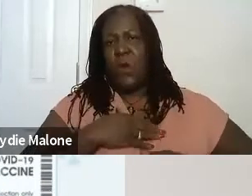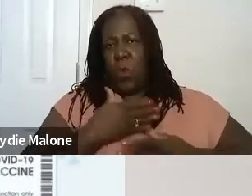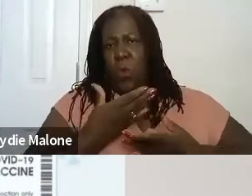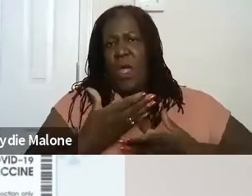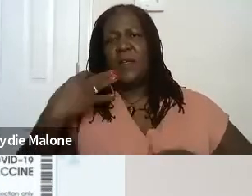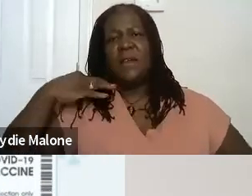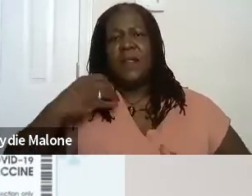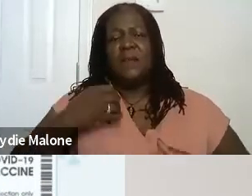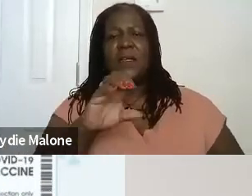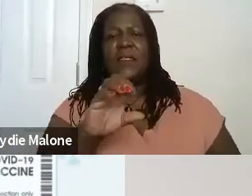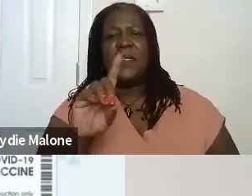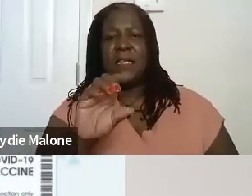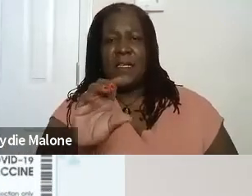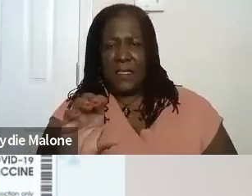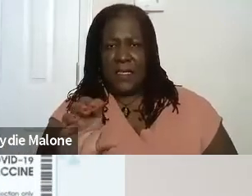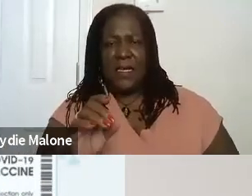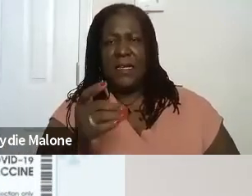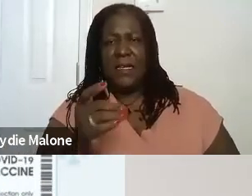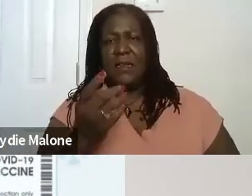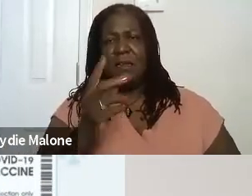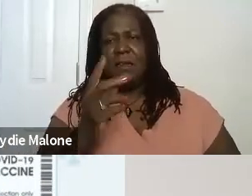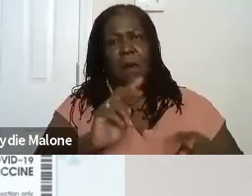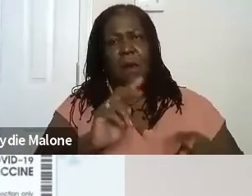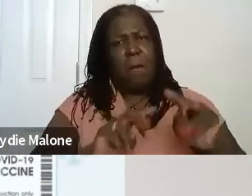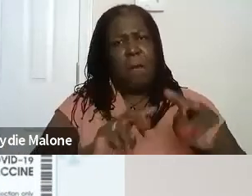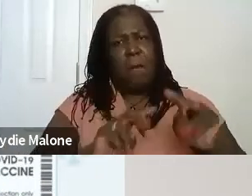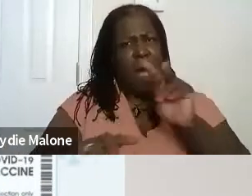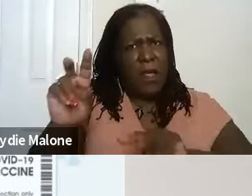of monitoring and assessing to demonstrate safety.